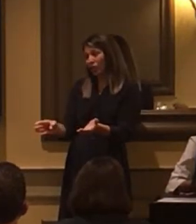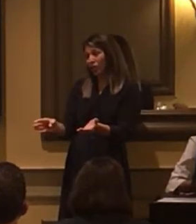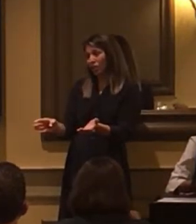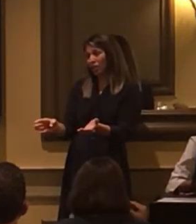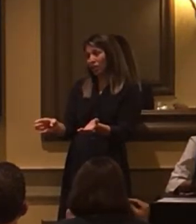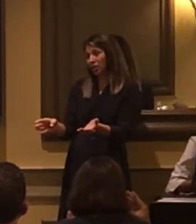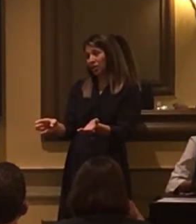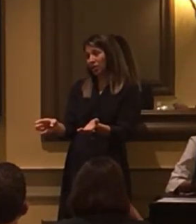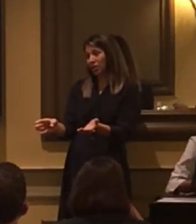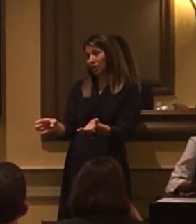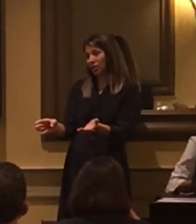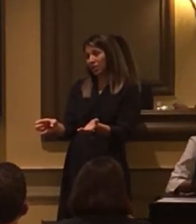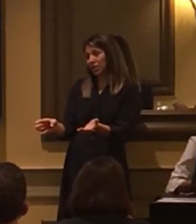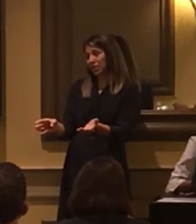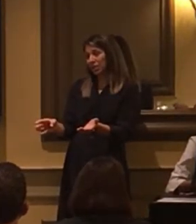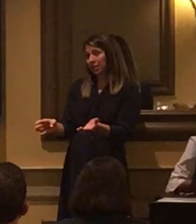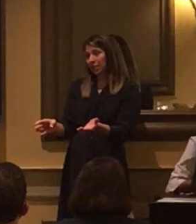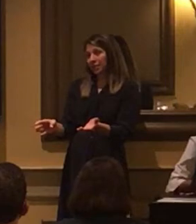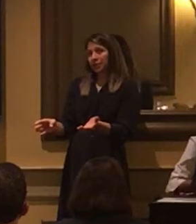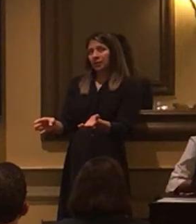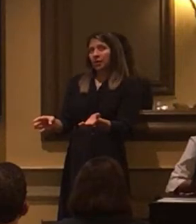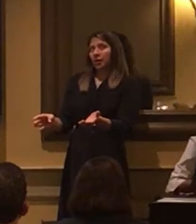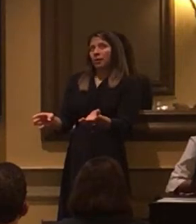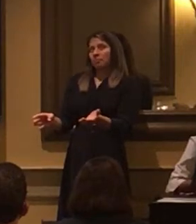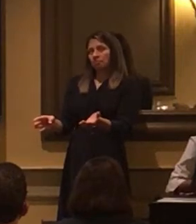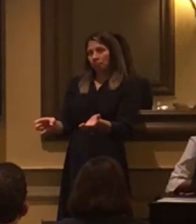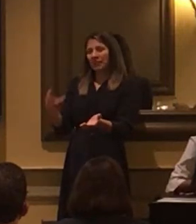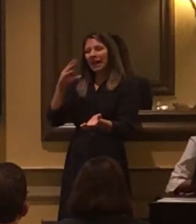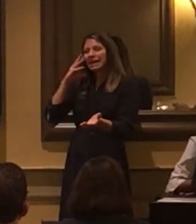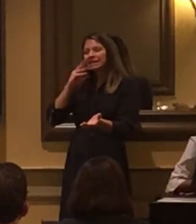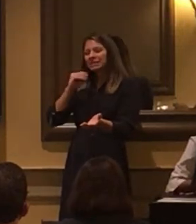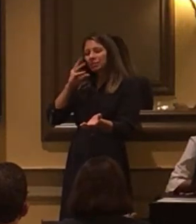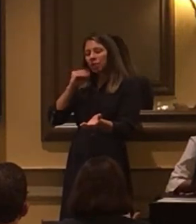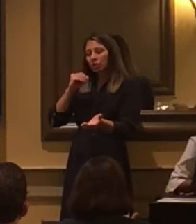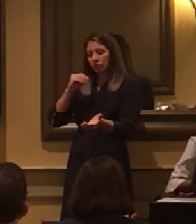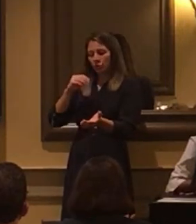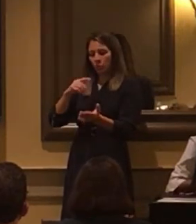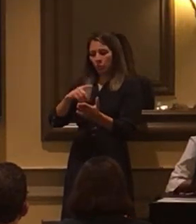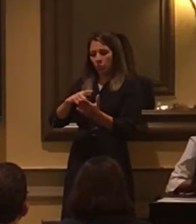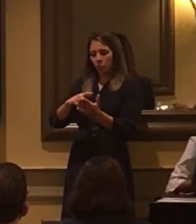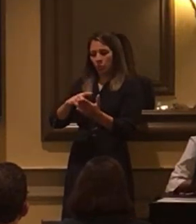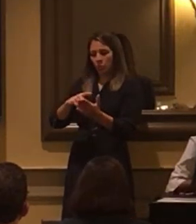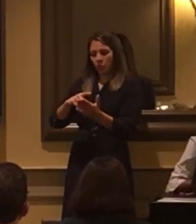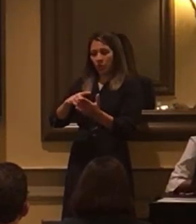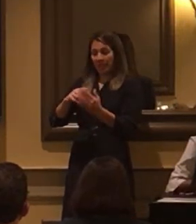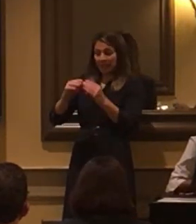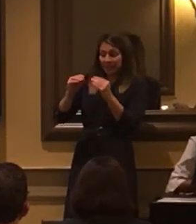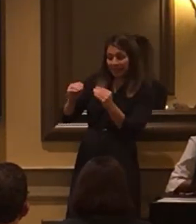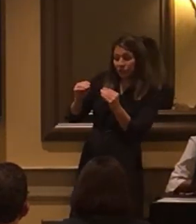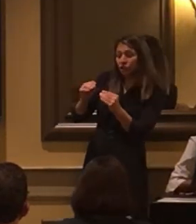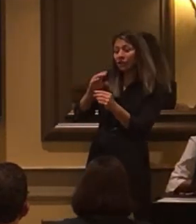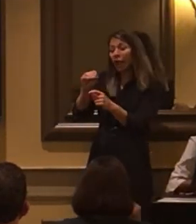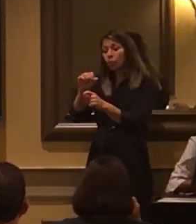experienced what it's like to work and teach with the deaf kids.